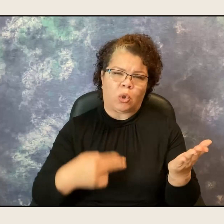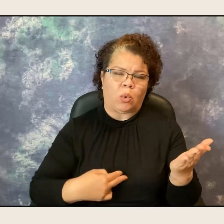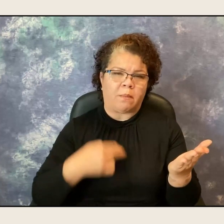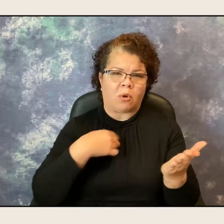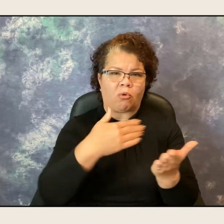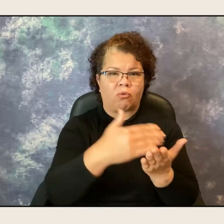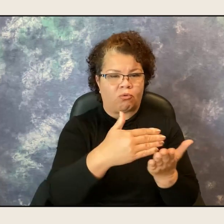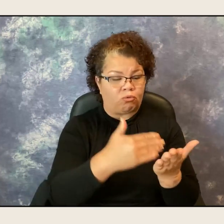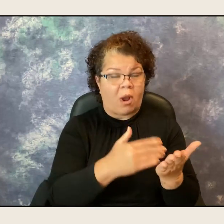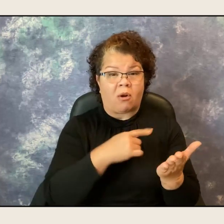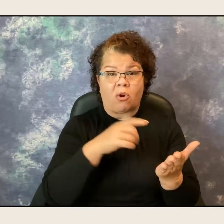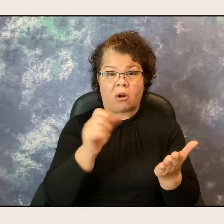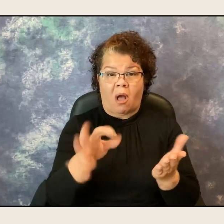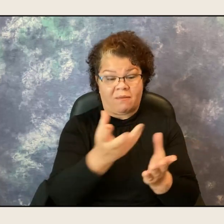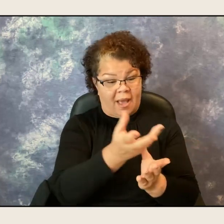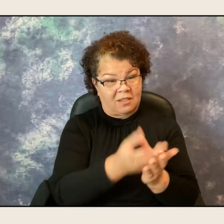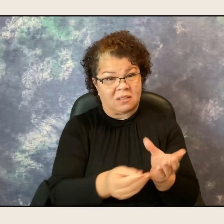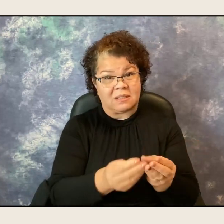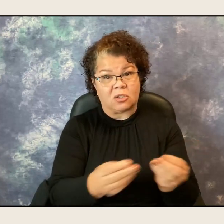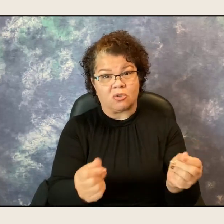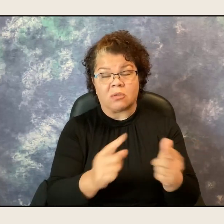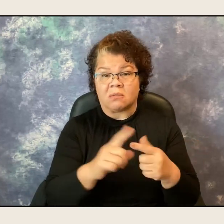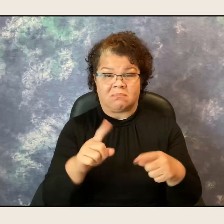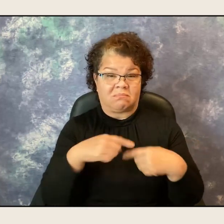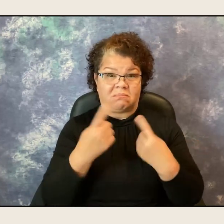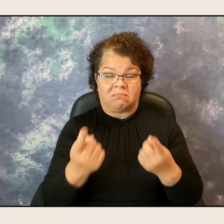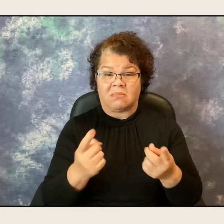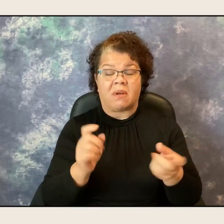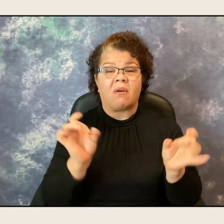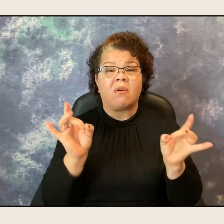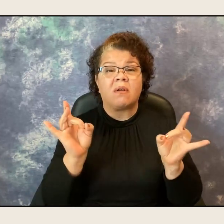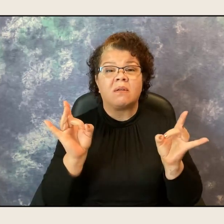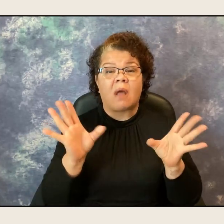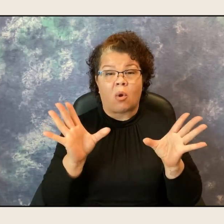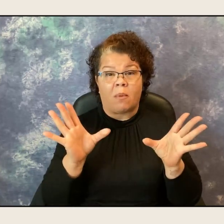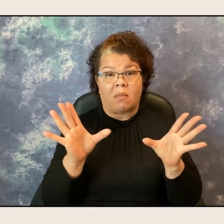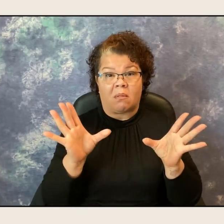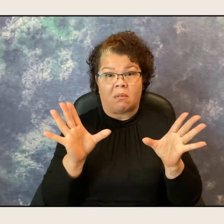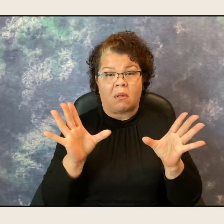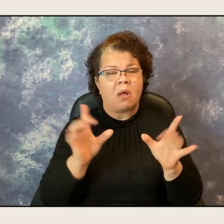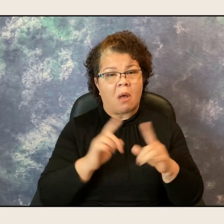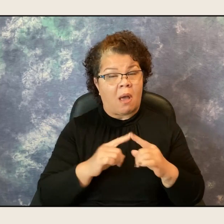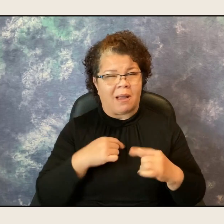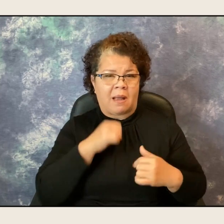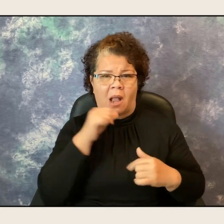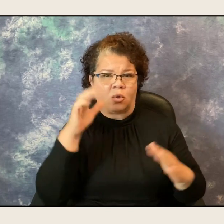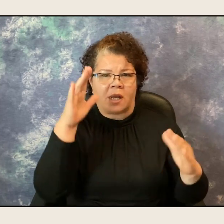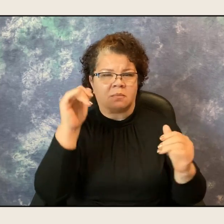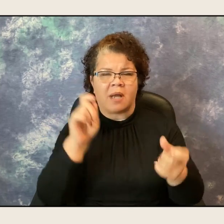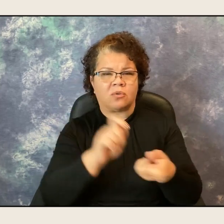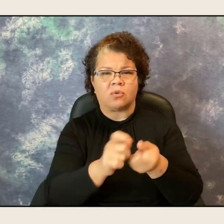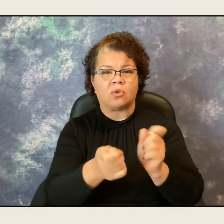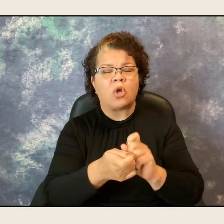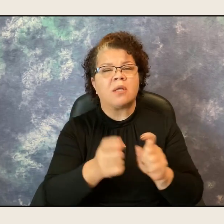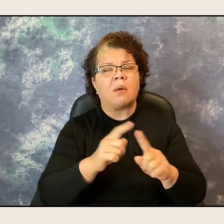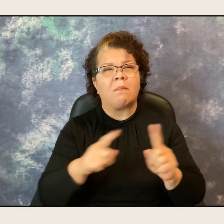and I don't expect it to change. However, in the destructive practices, I have to include myself in.